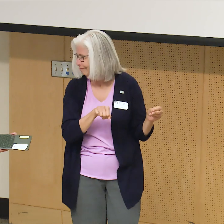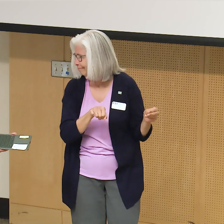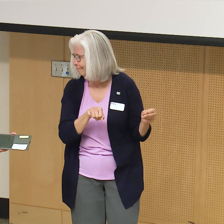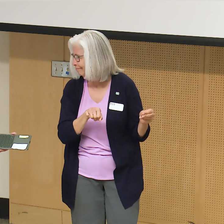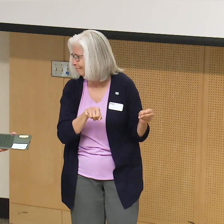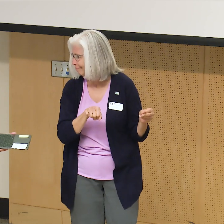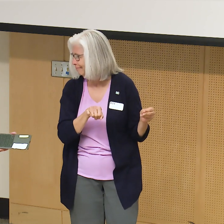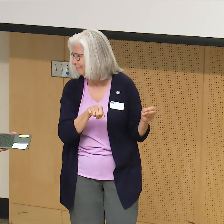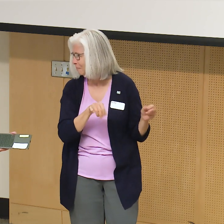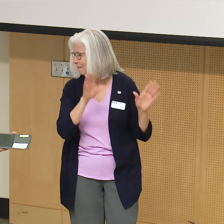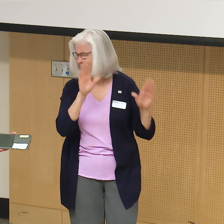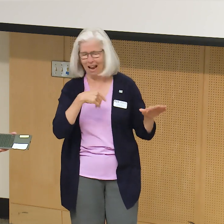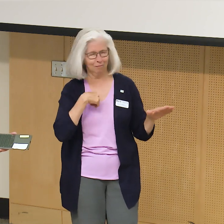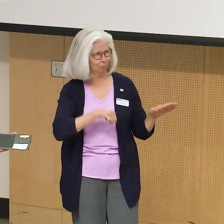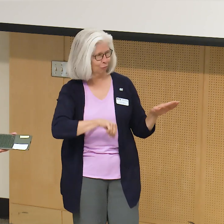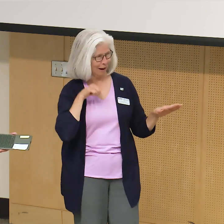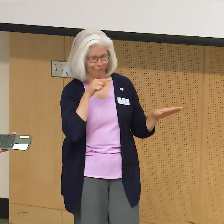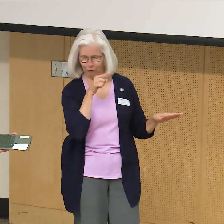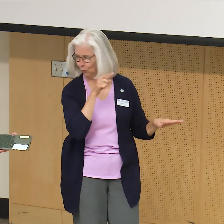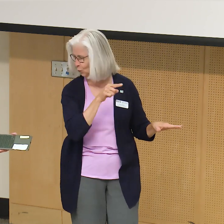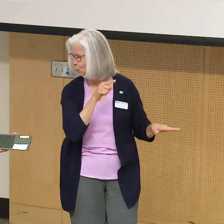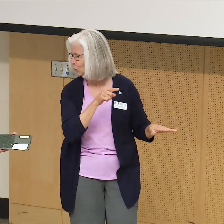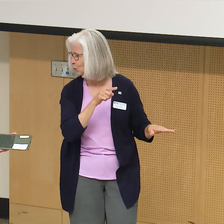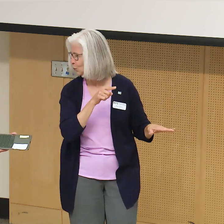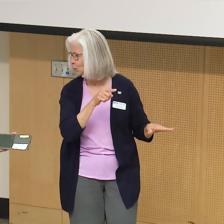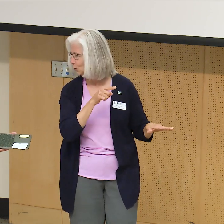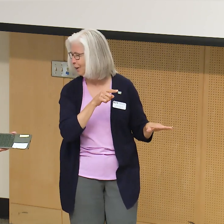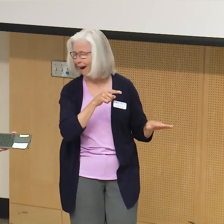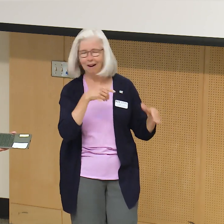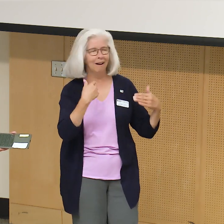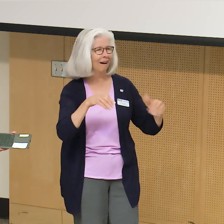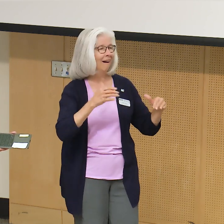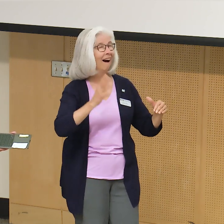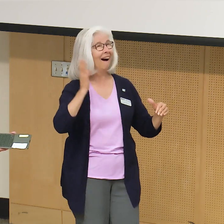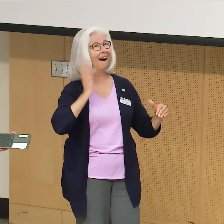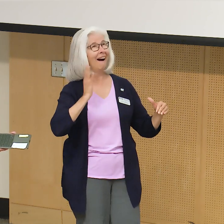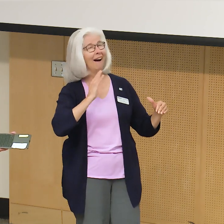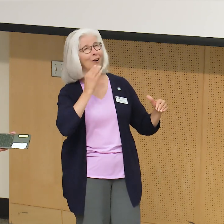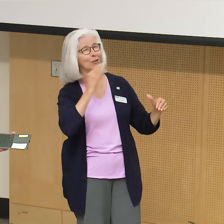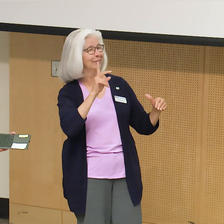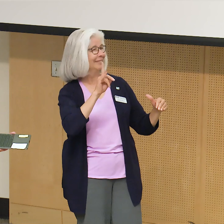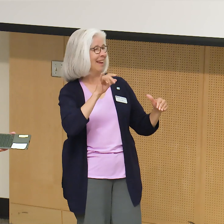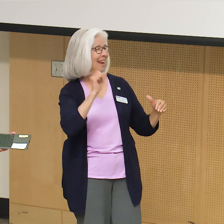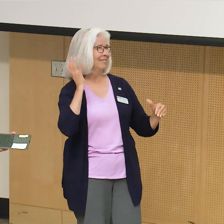Another person says that they just loved that you shared your story